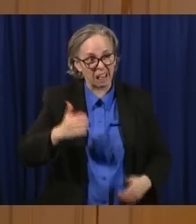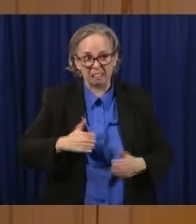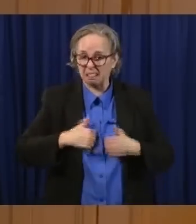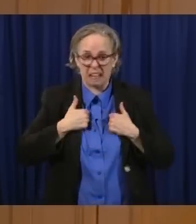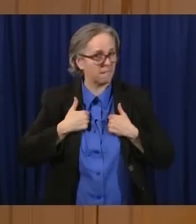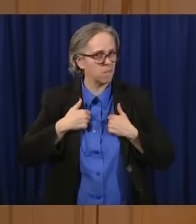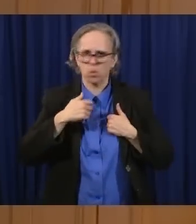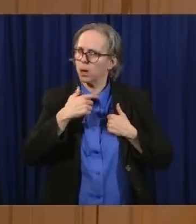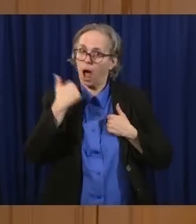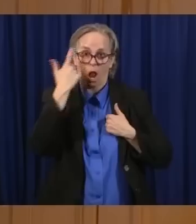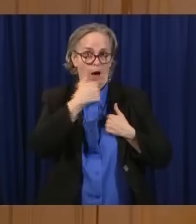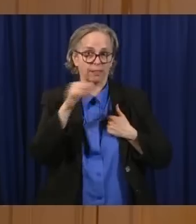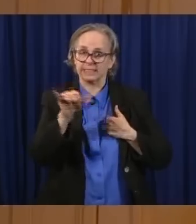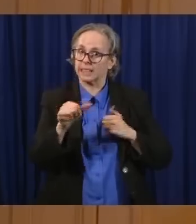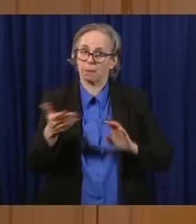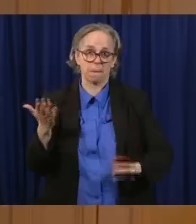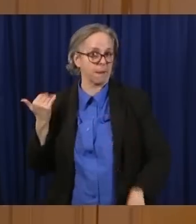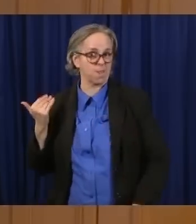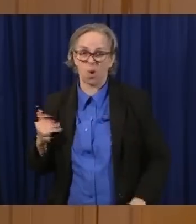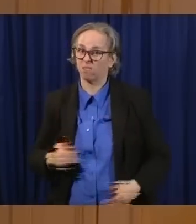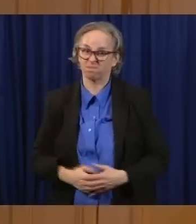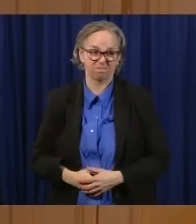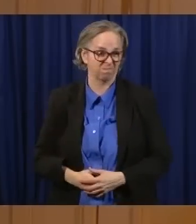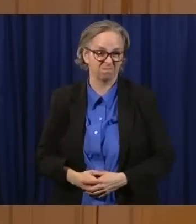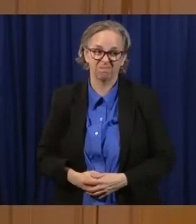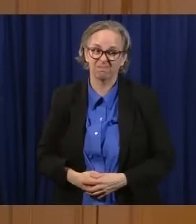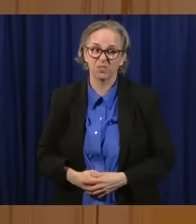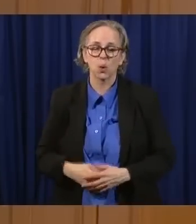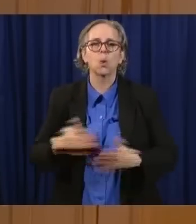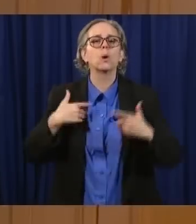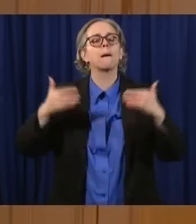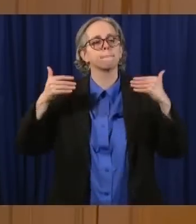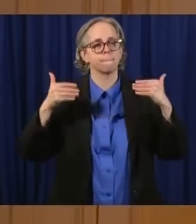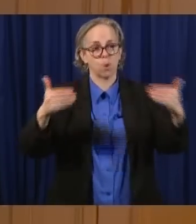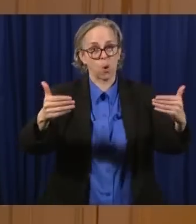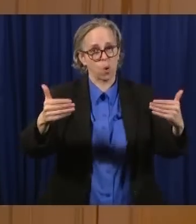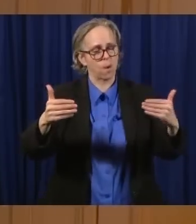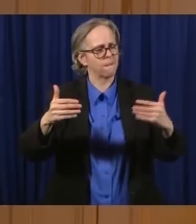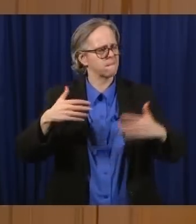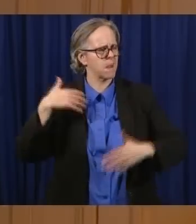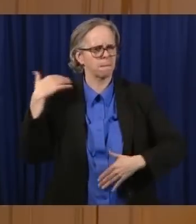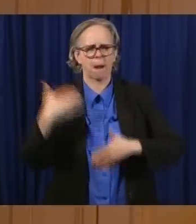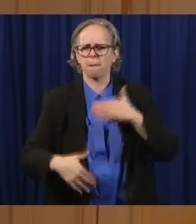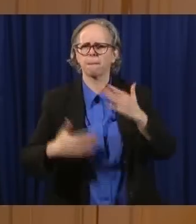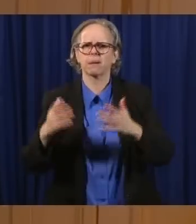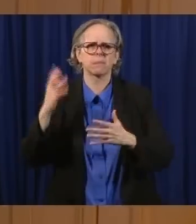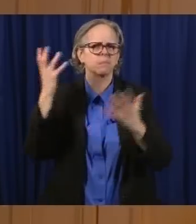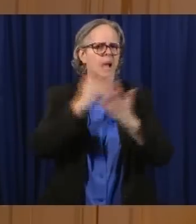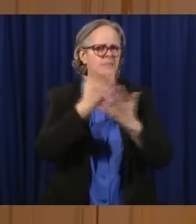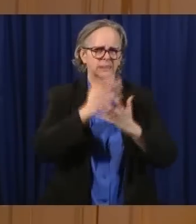BOARD BEHIND EVERY ONE OF THIS. THIS IS A PART OF OUR FUTURE. WE'RE NOT GOING BACK TO LIFE